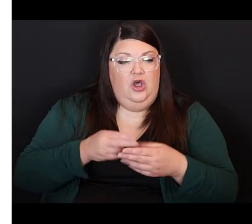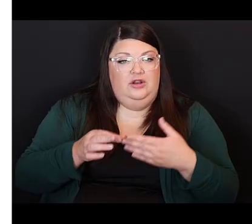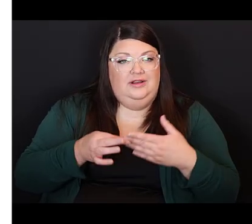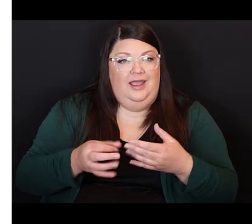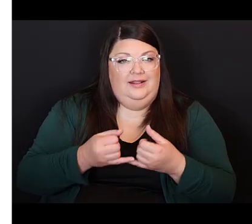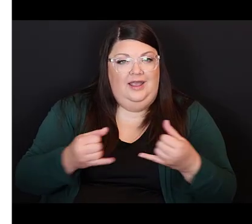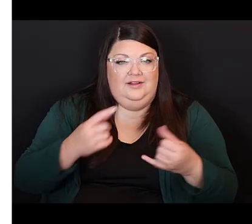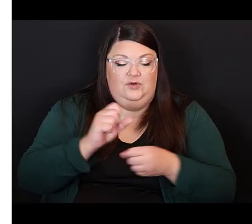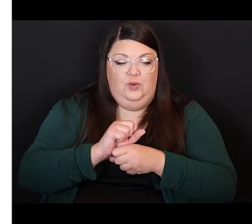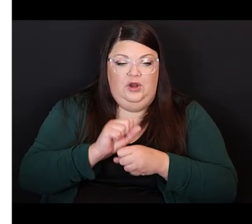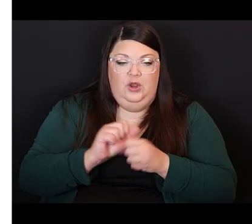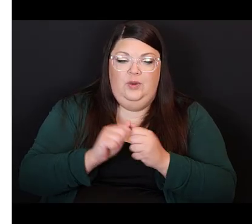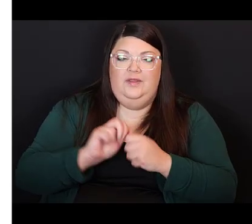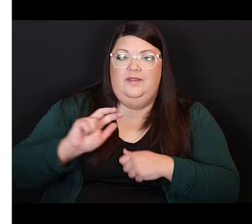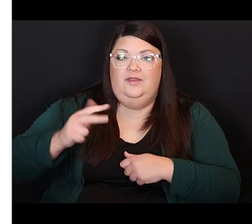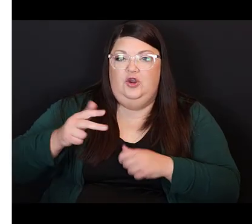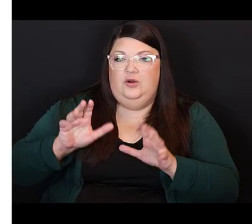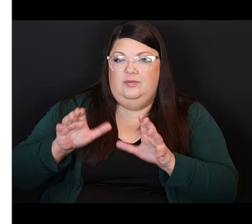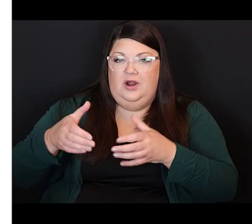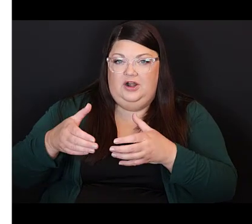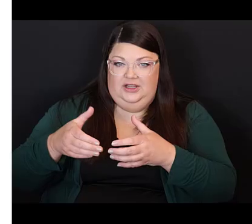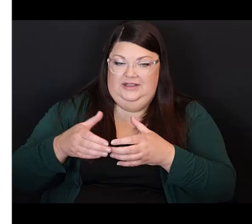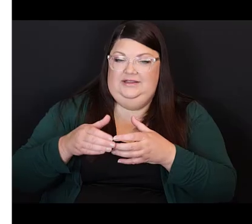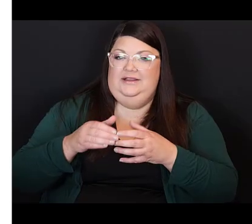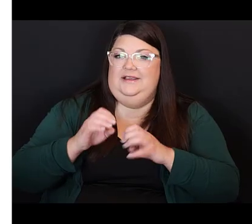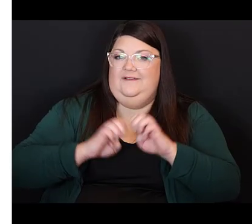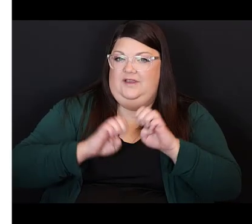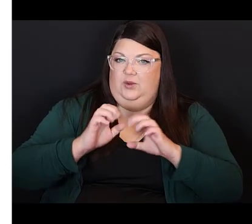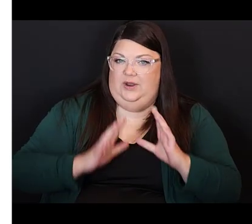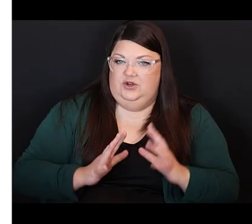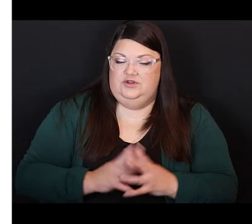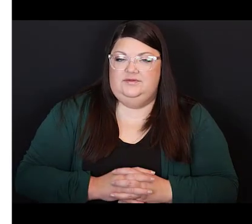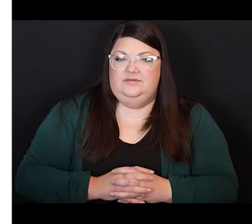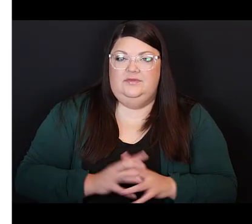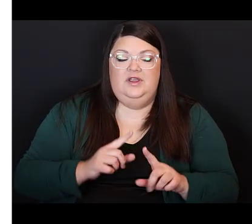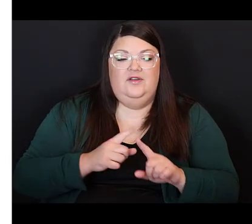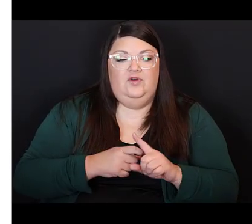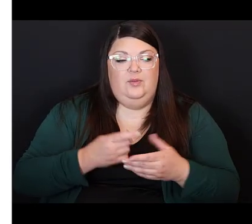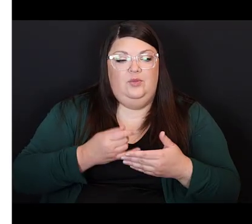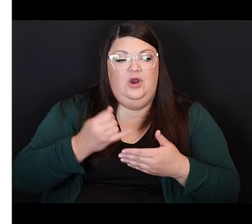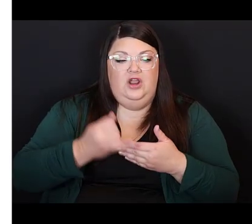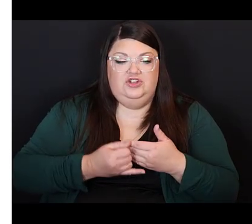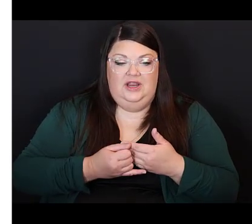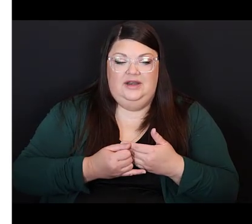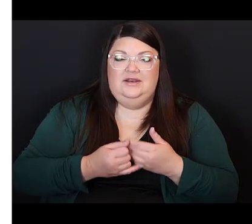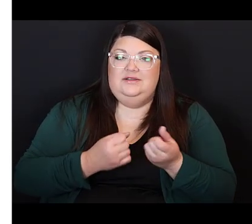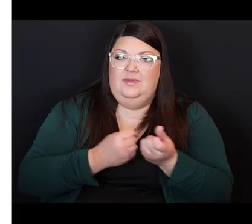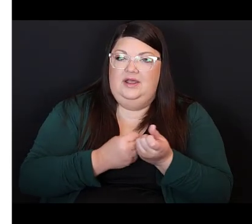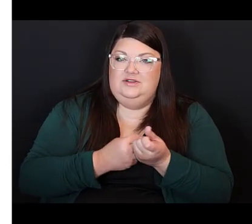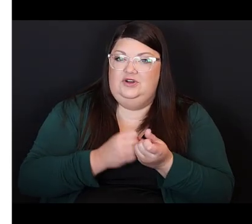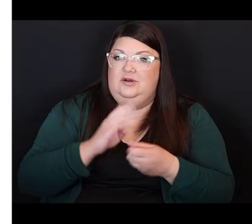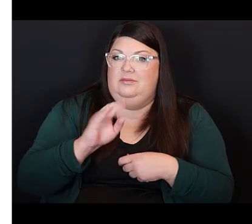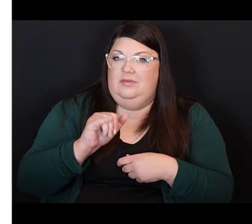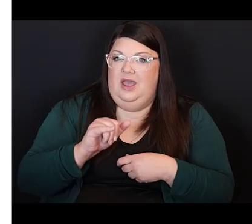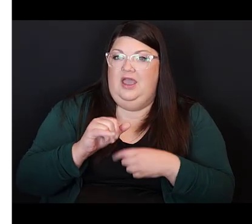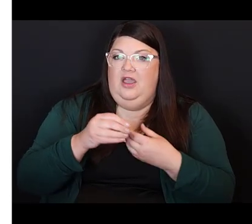It’s a document called “Guidelines for Working with Third-Party Evaluators” from a project